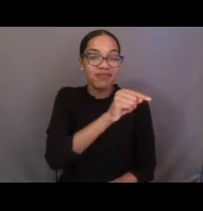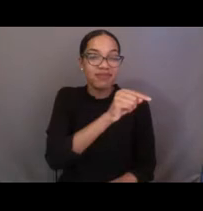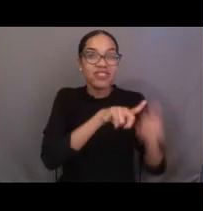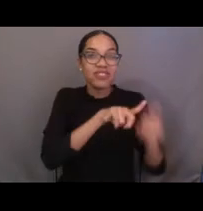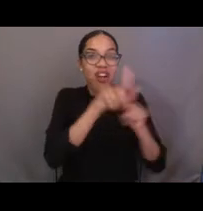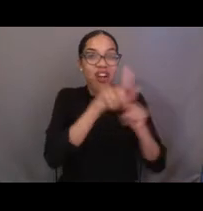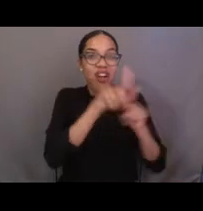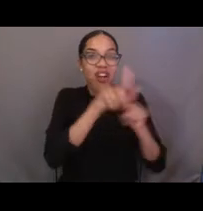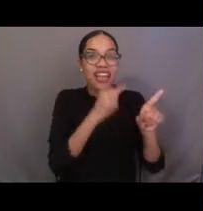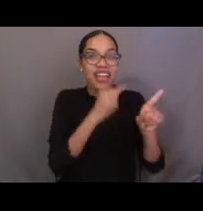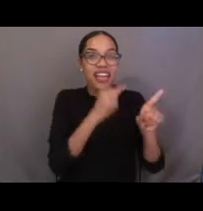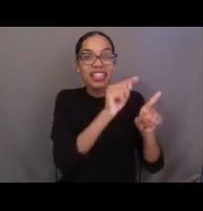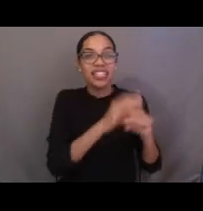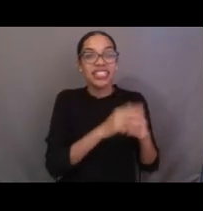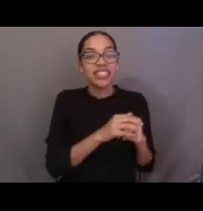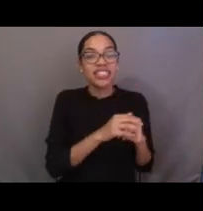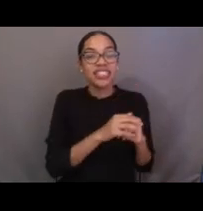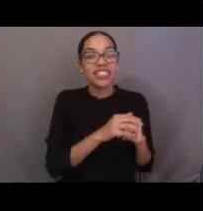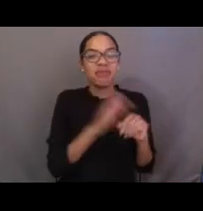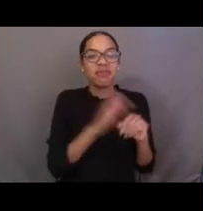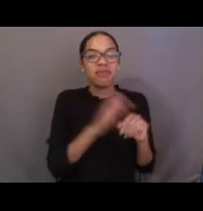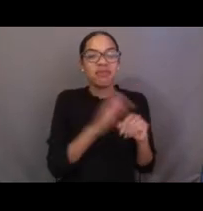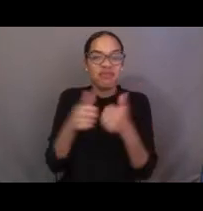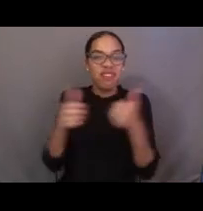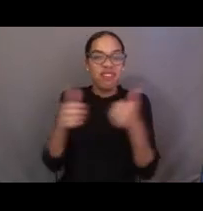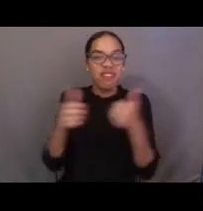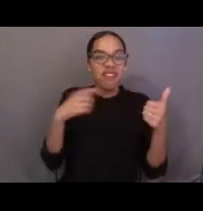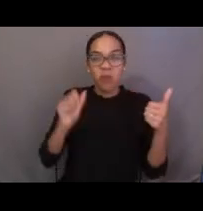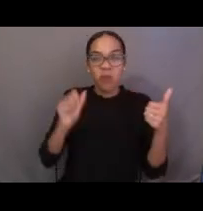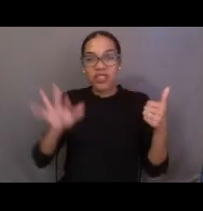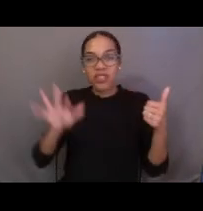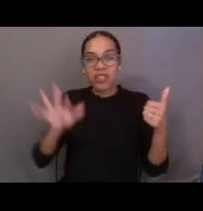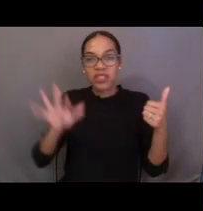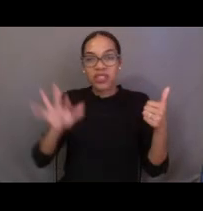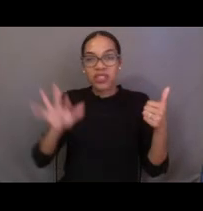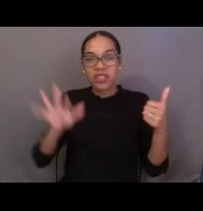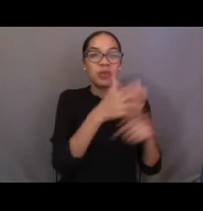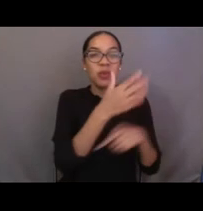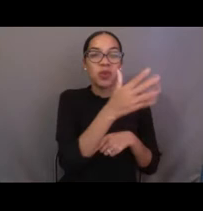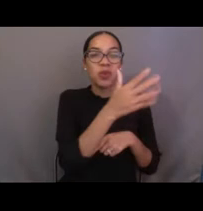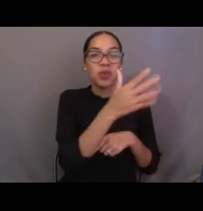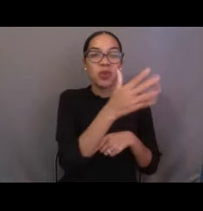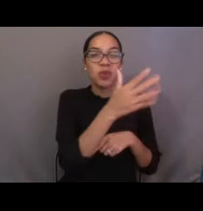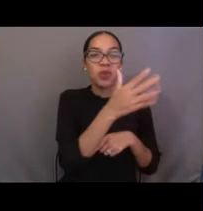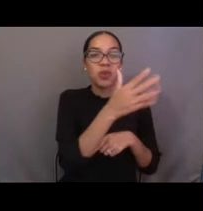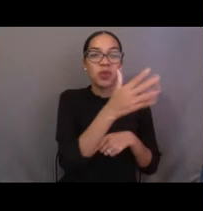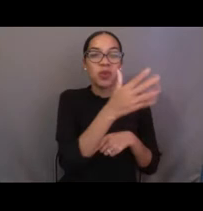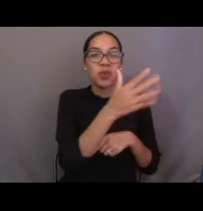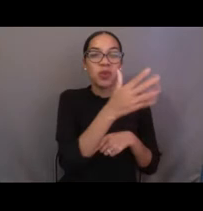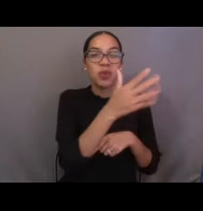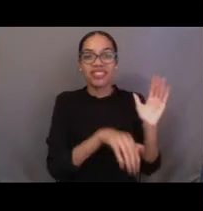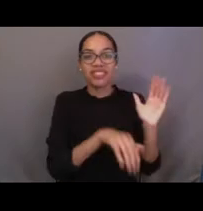I actually up in the middle of the woods. I grew up on a farm, and my family and I